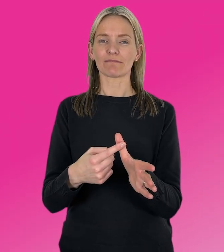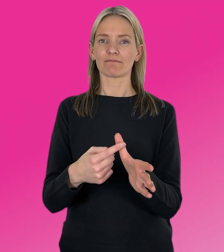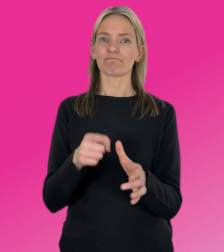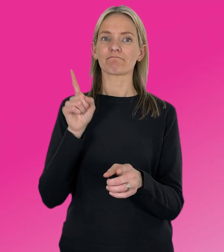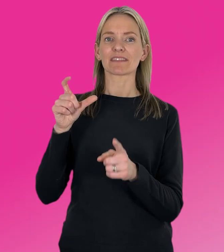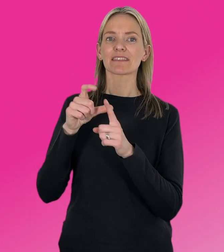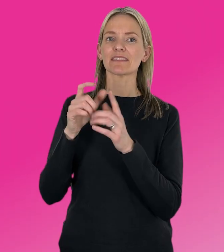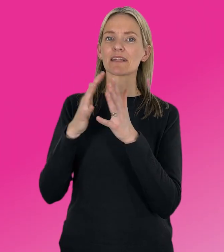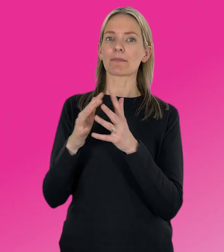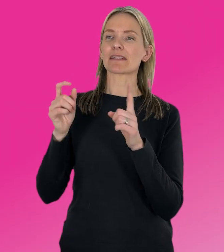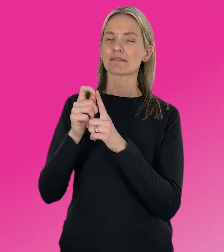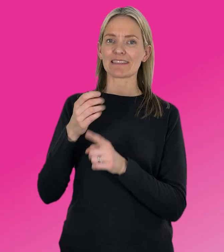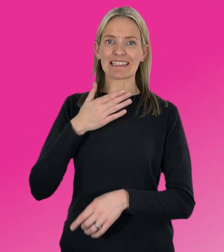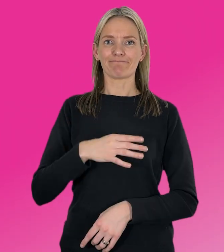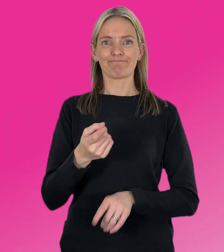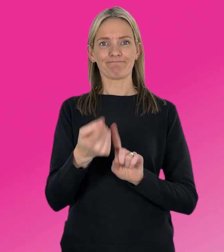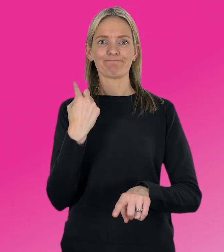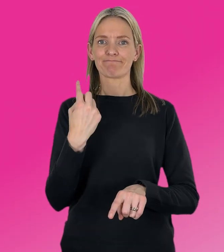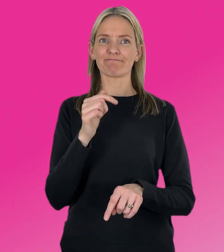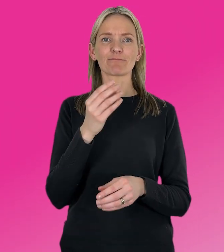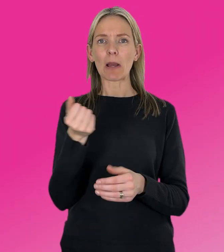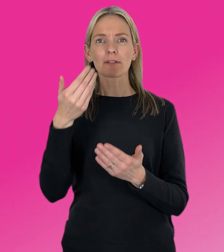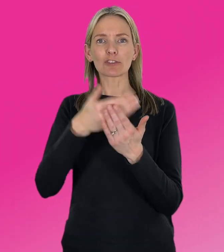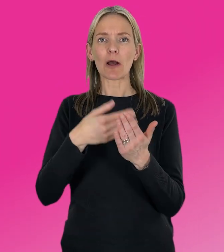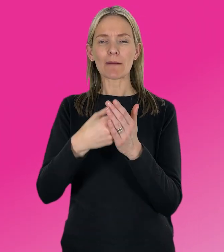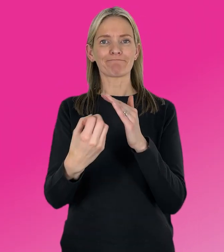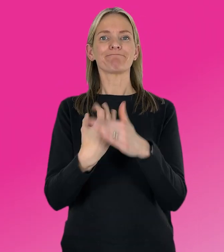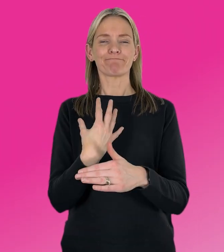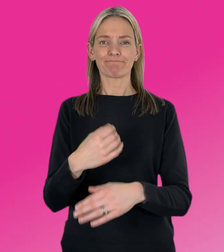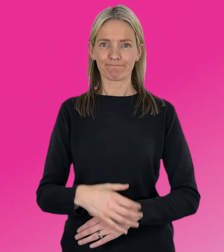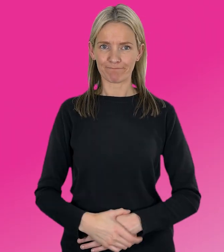the Department for Work and Pensions need you to send some documents.